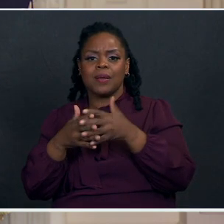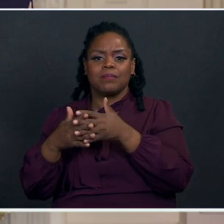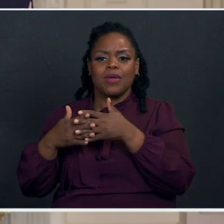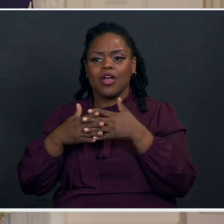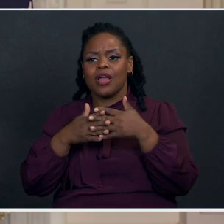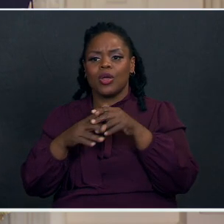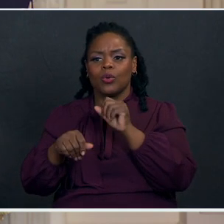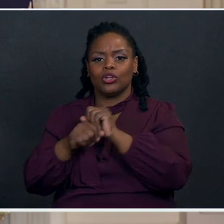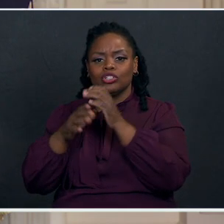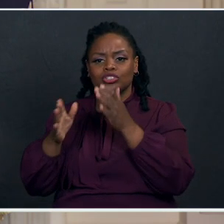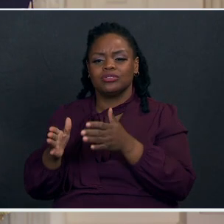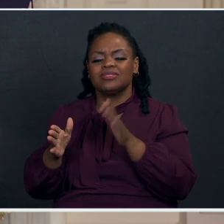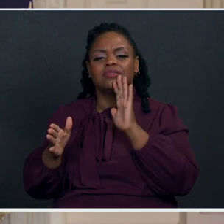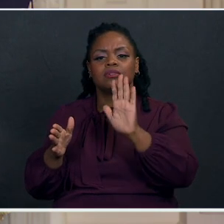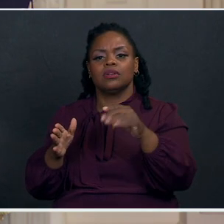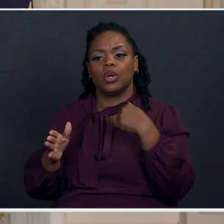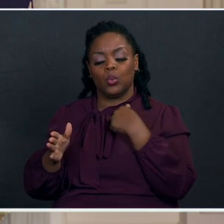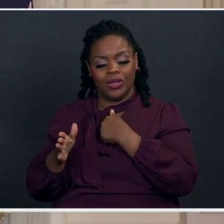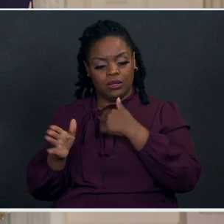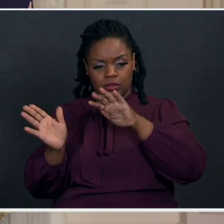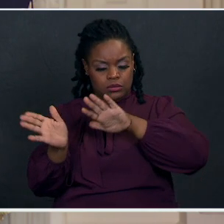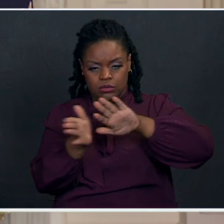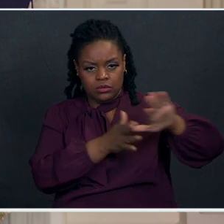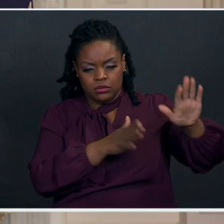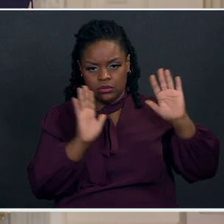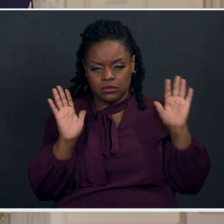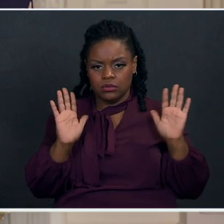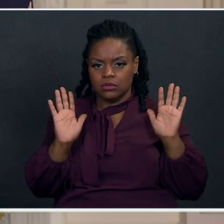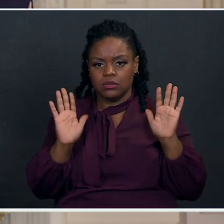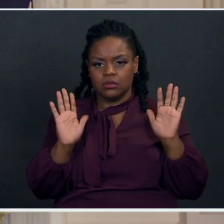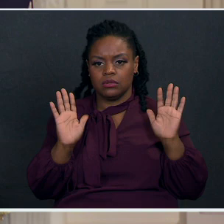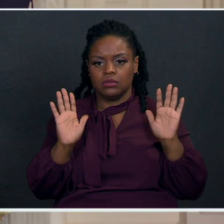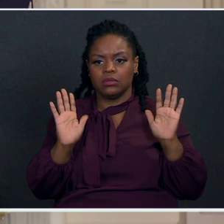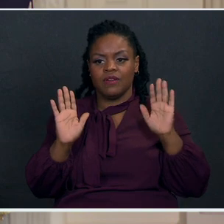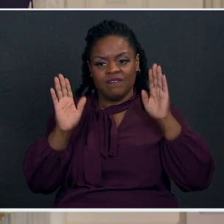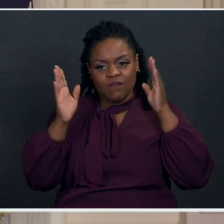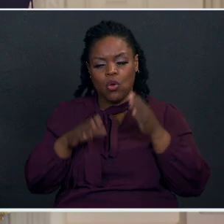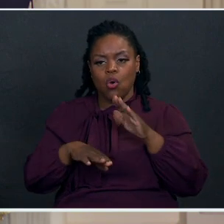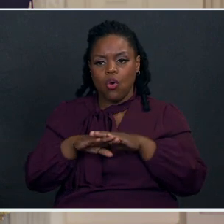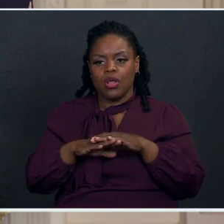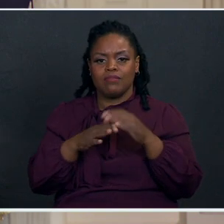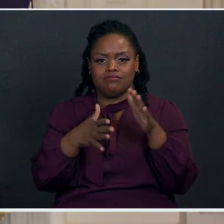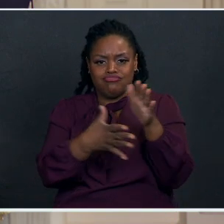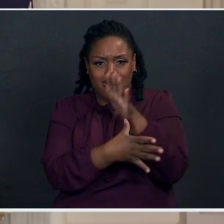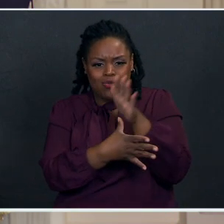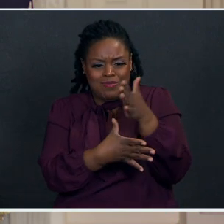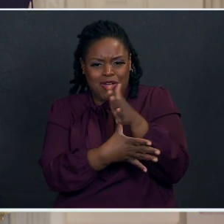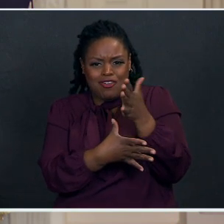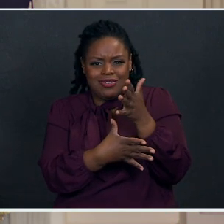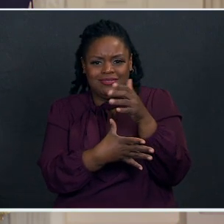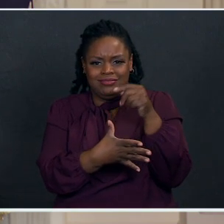only bring those standards back, we'll set new, ambitious ones that our workers are ready to meet.